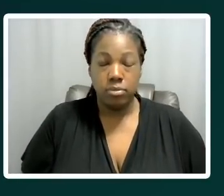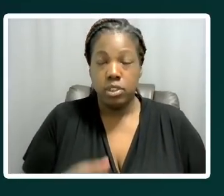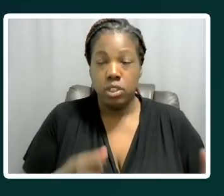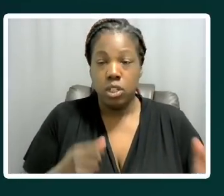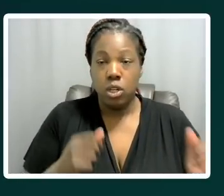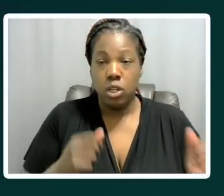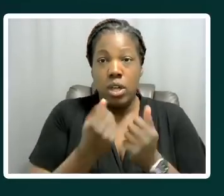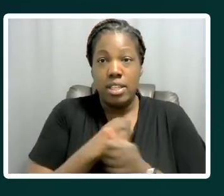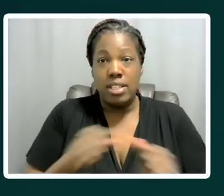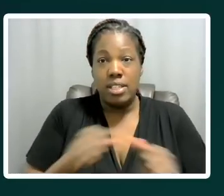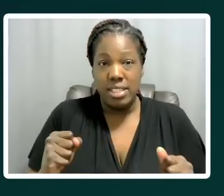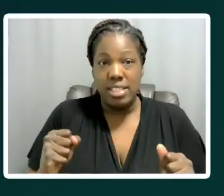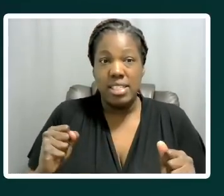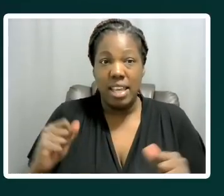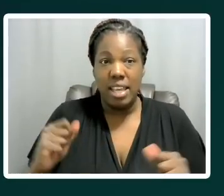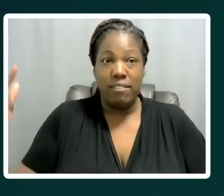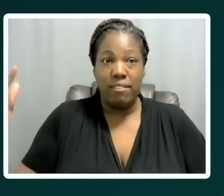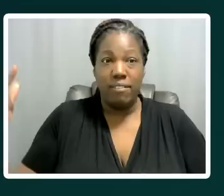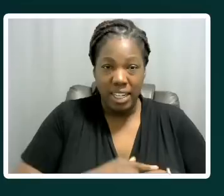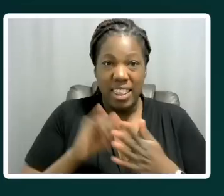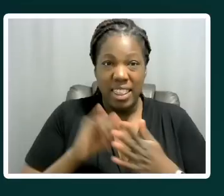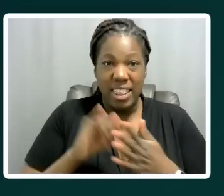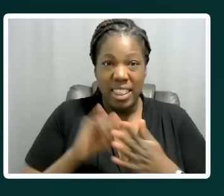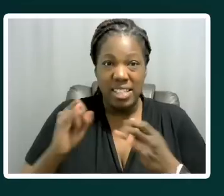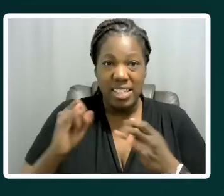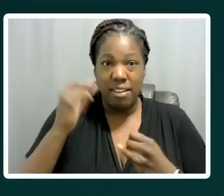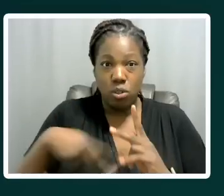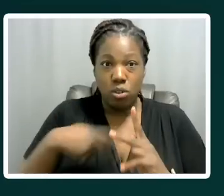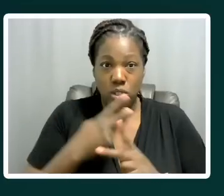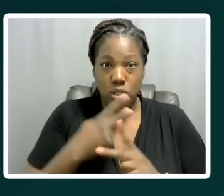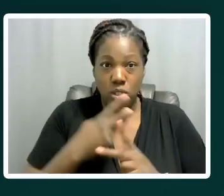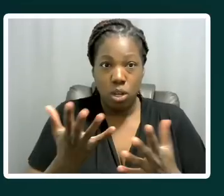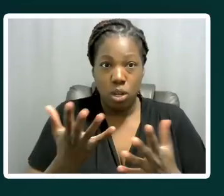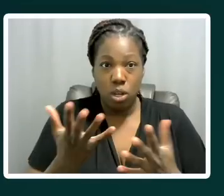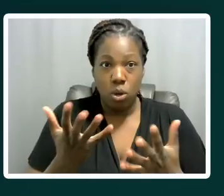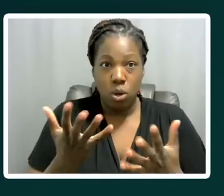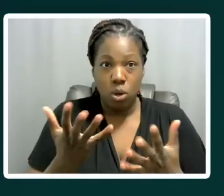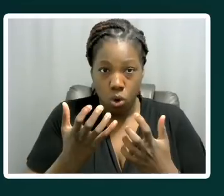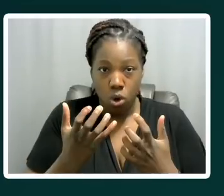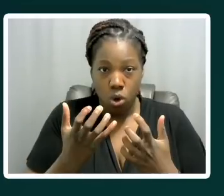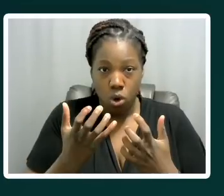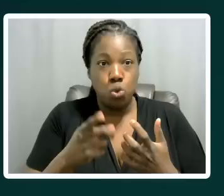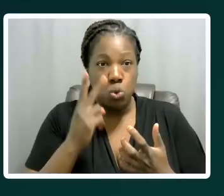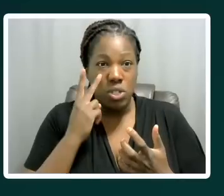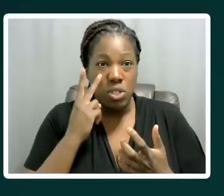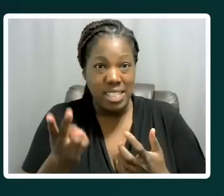final version, and I want to bring your attention to the difference between when the space shuttle